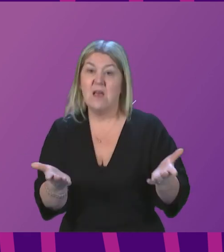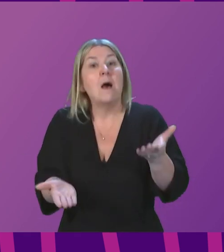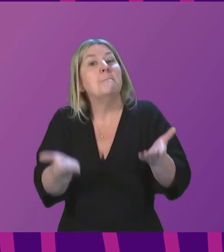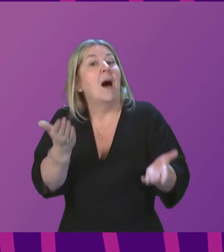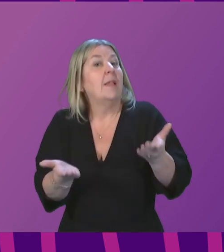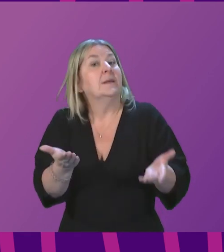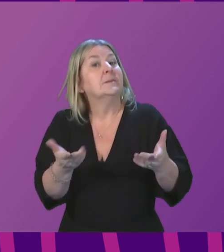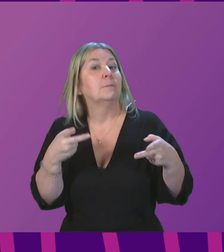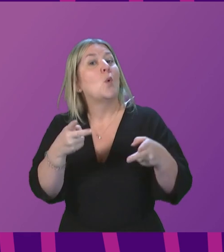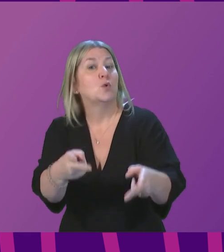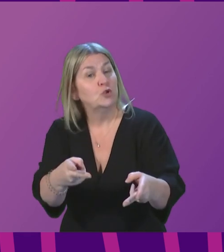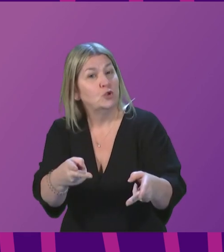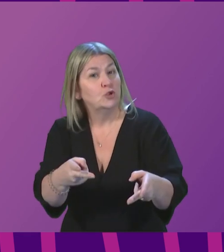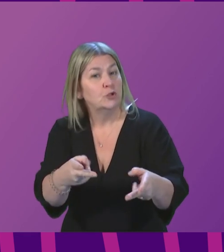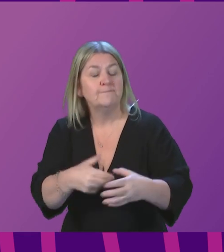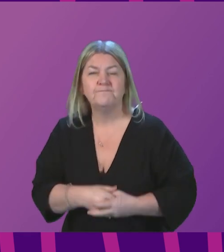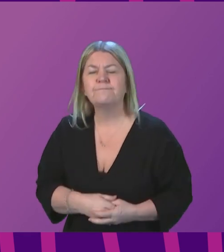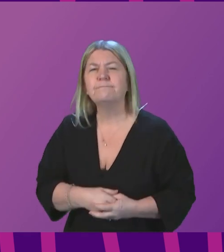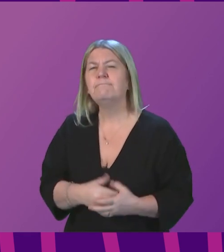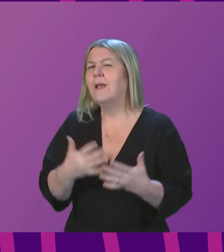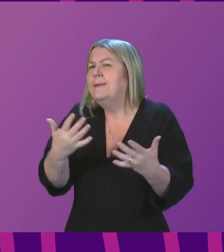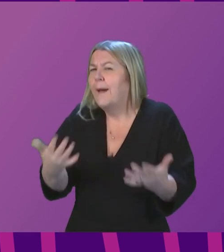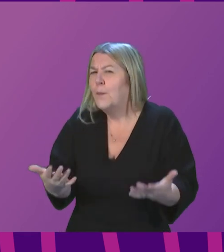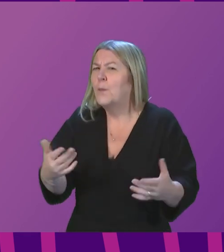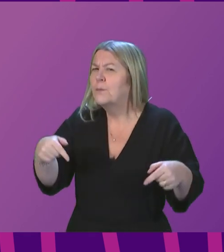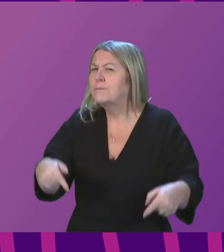However, we not in a position that allows us any complacency.